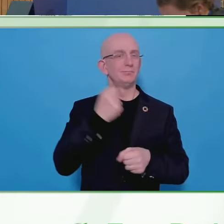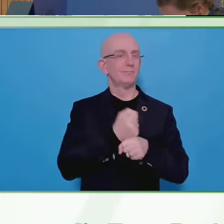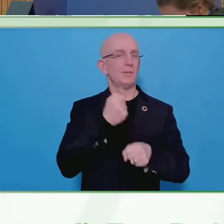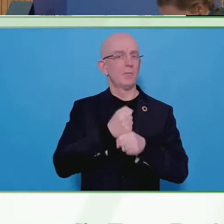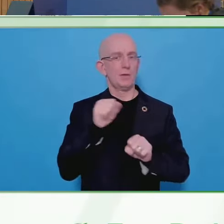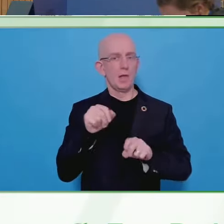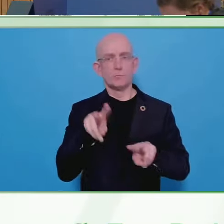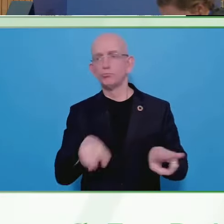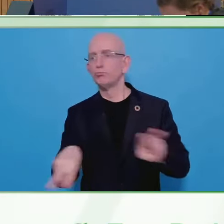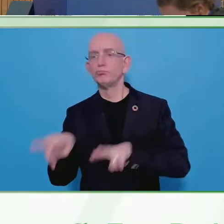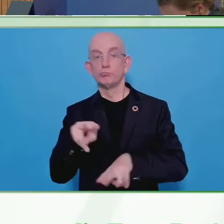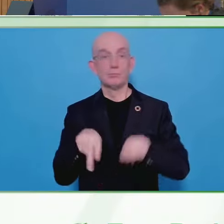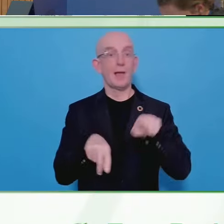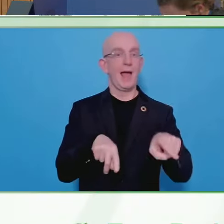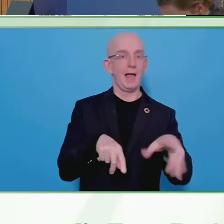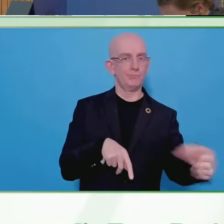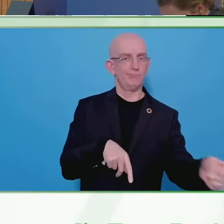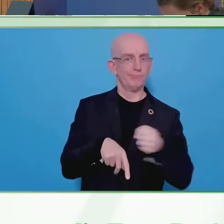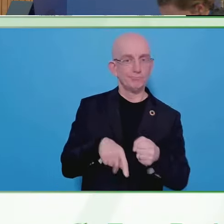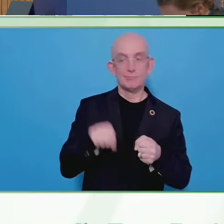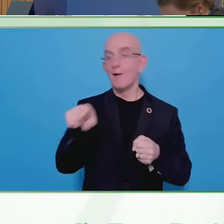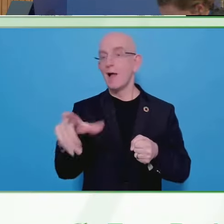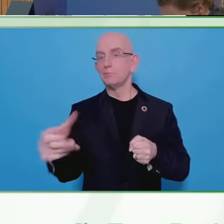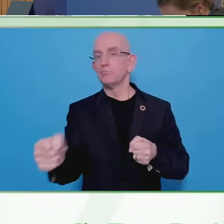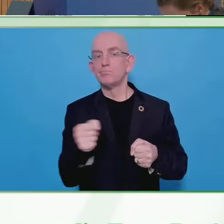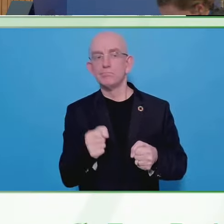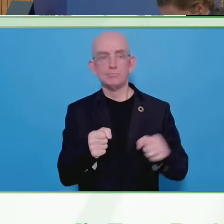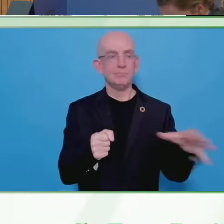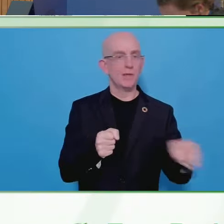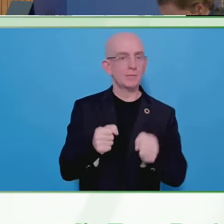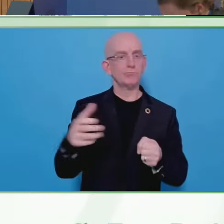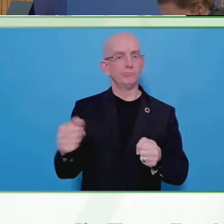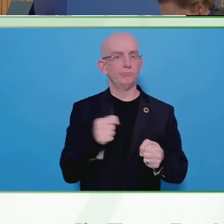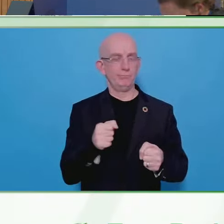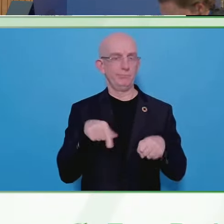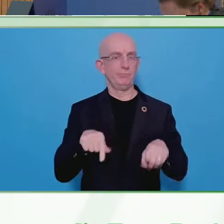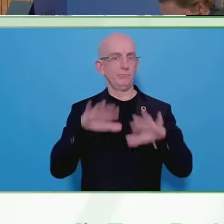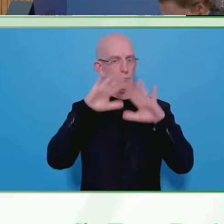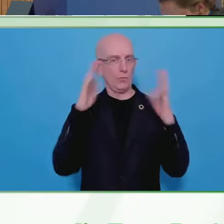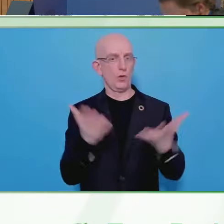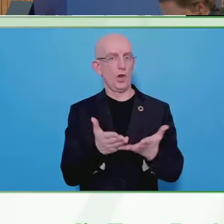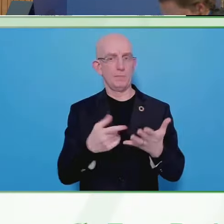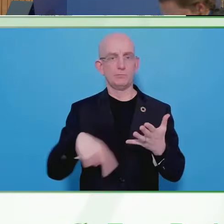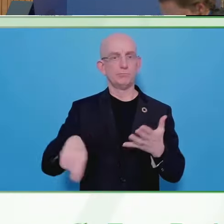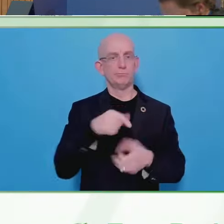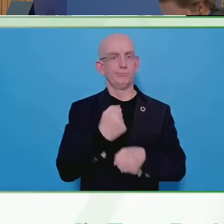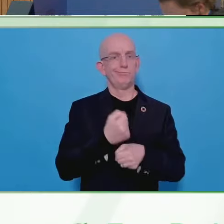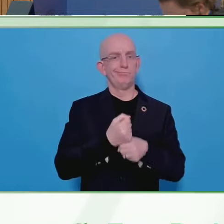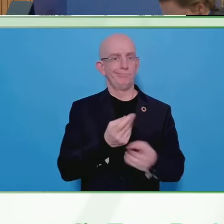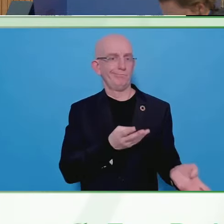Here is a quote. An accessible platform by people with disabilities for people with